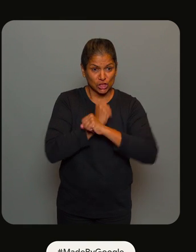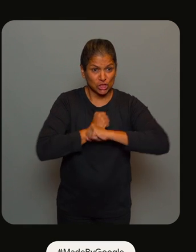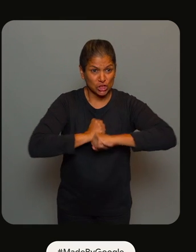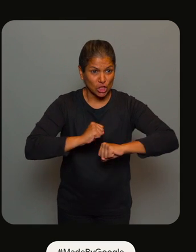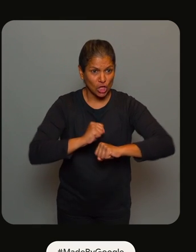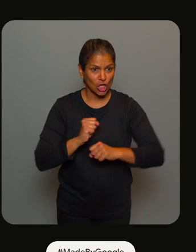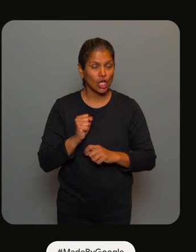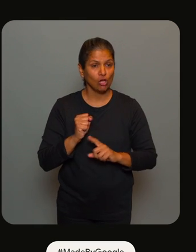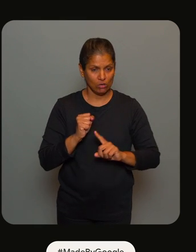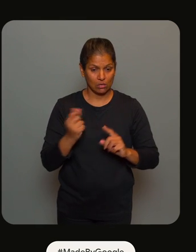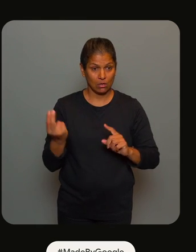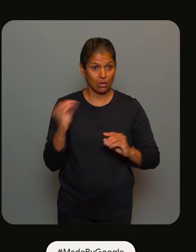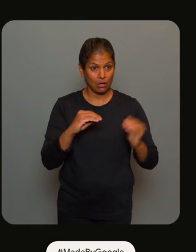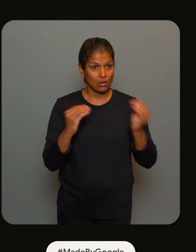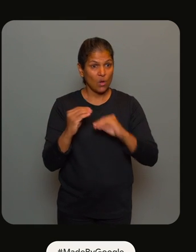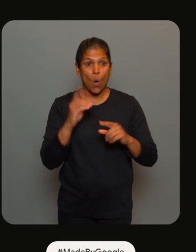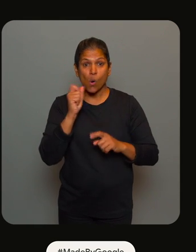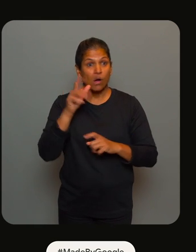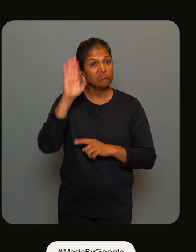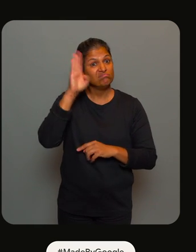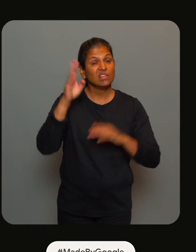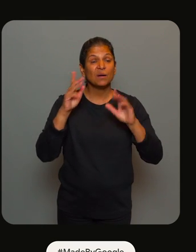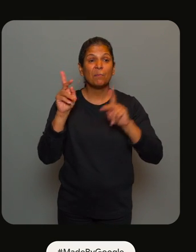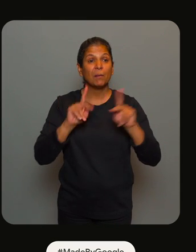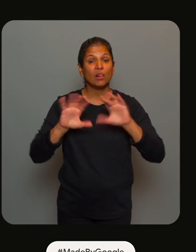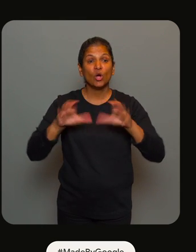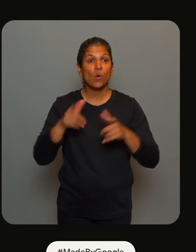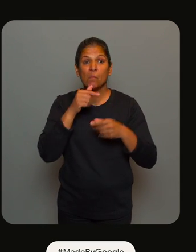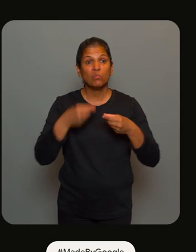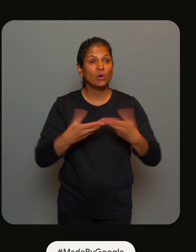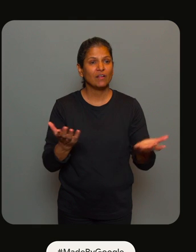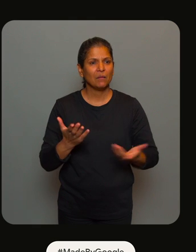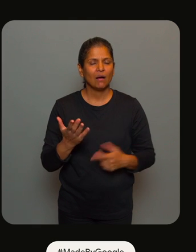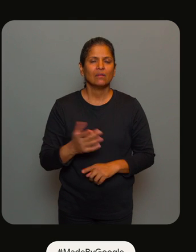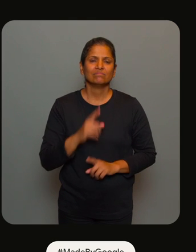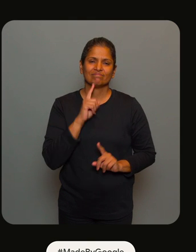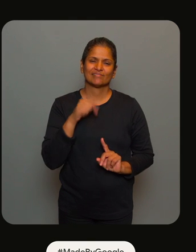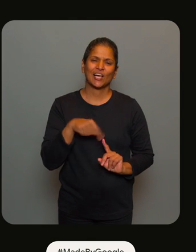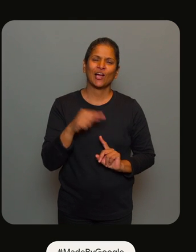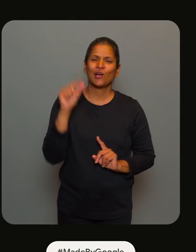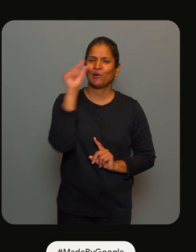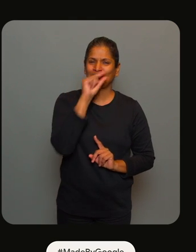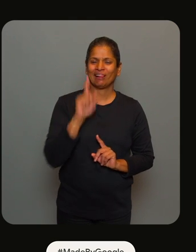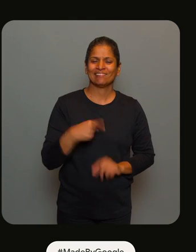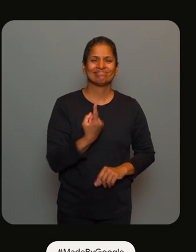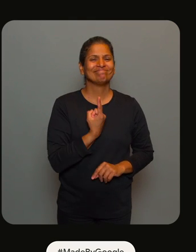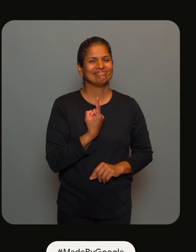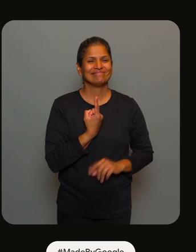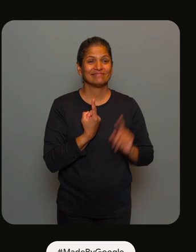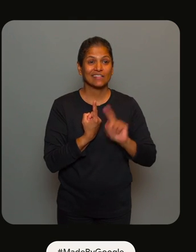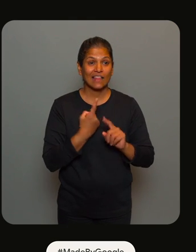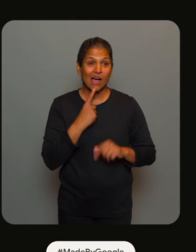deploying a more comprehensive approach to safety at this scale. It's this type of innovation that helps us keep more people